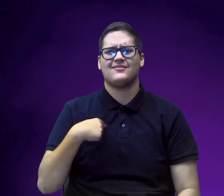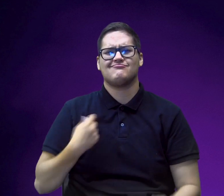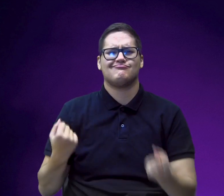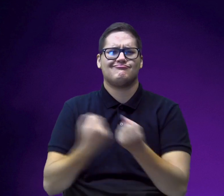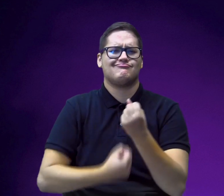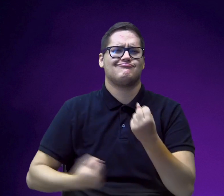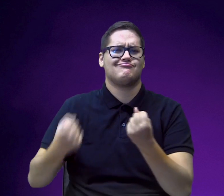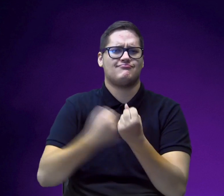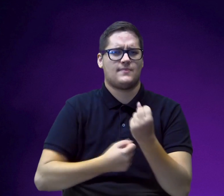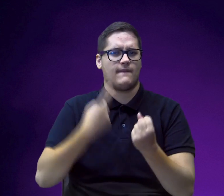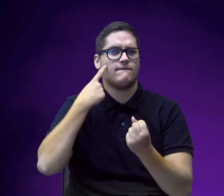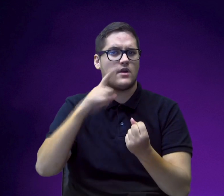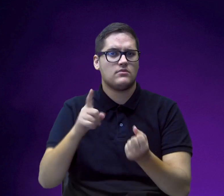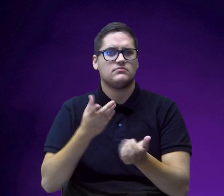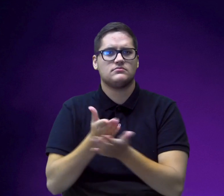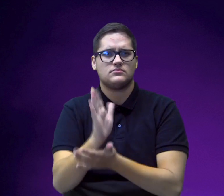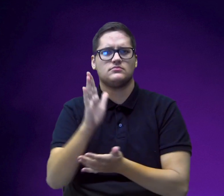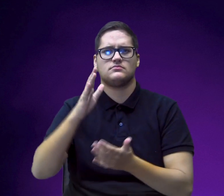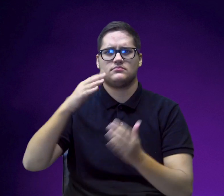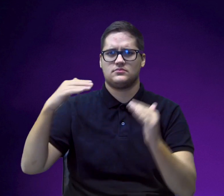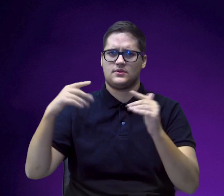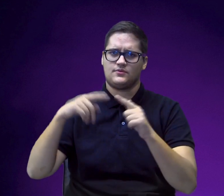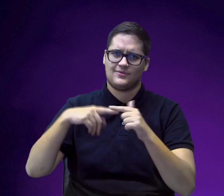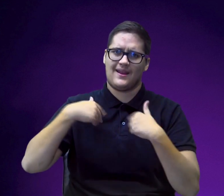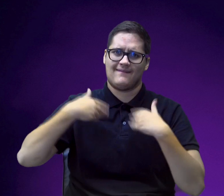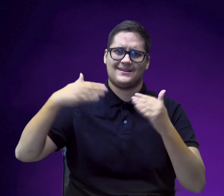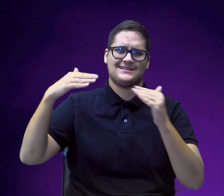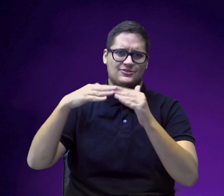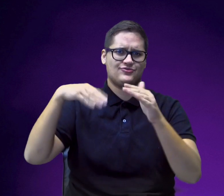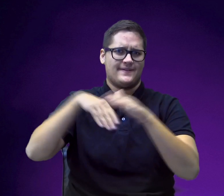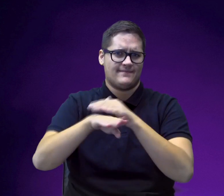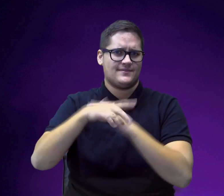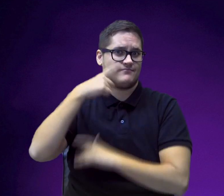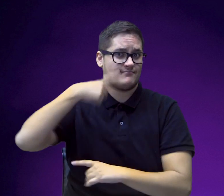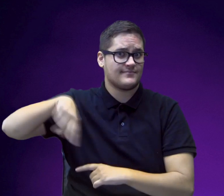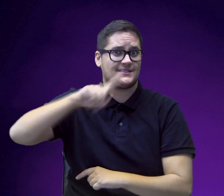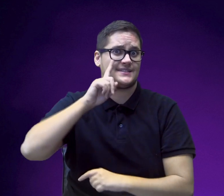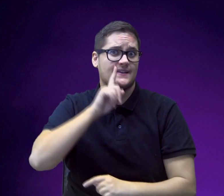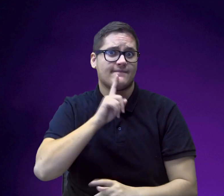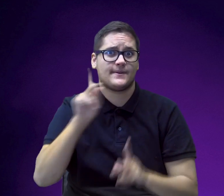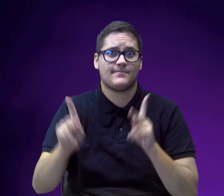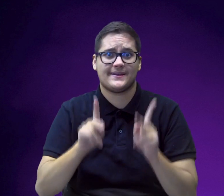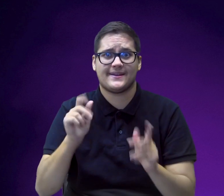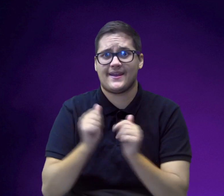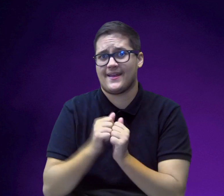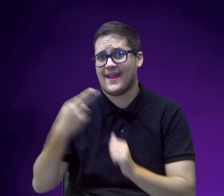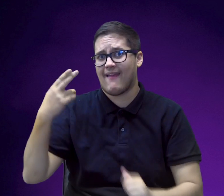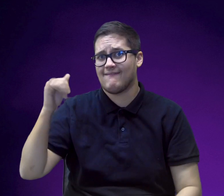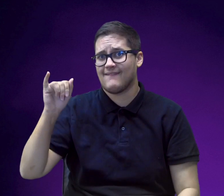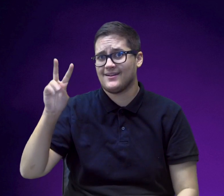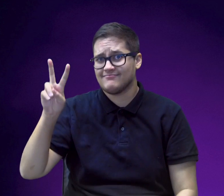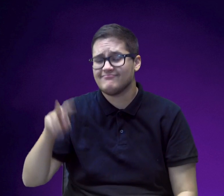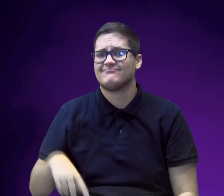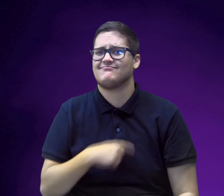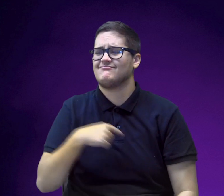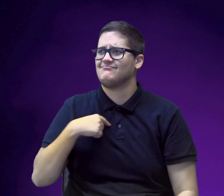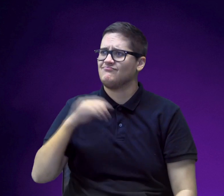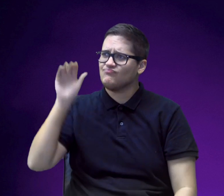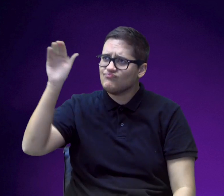We advocate for the rights to have an equal access. for all of you deaf people with HIV.